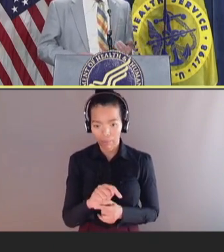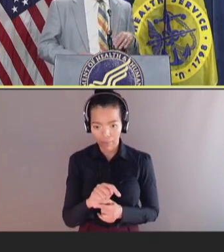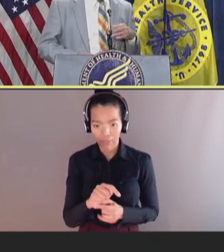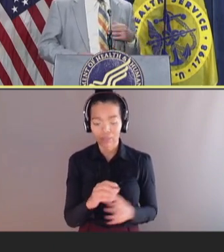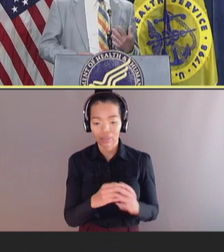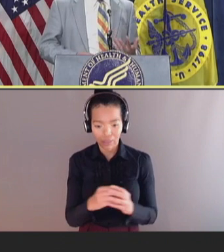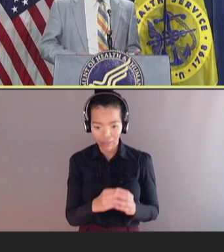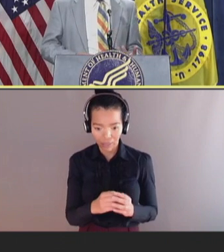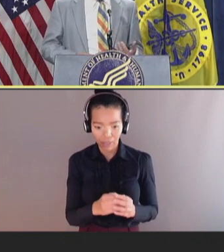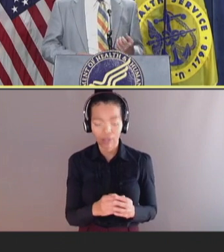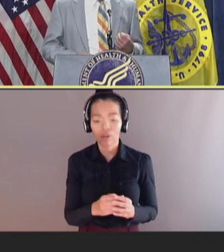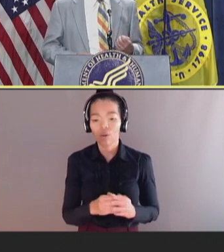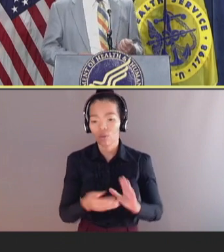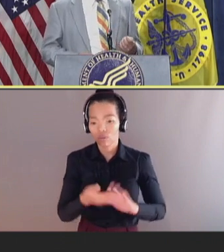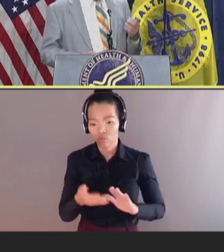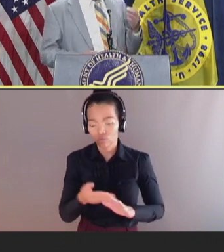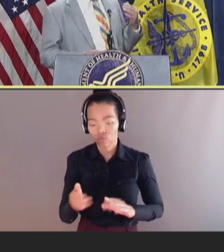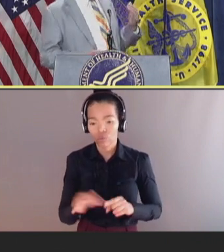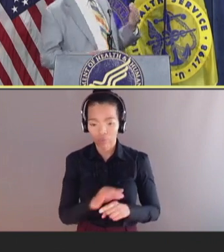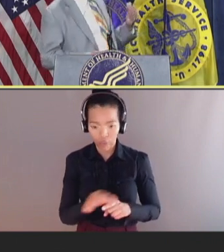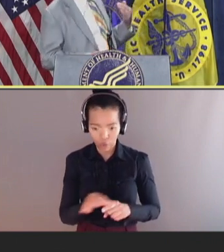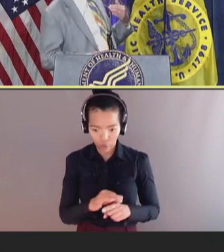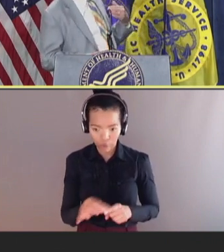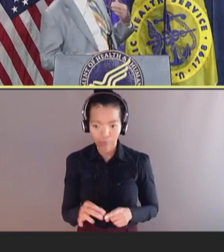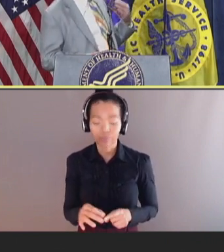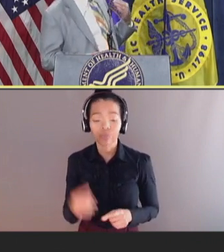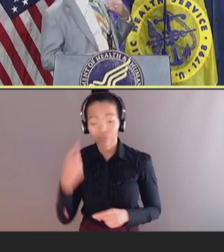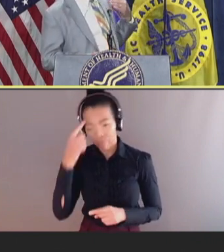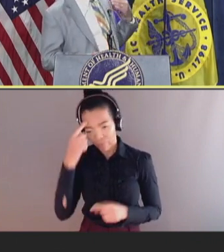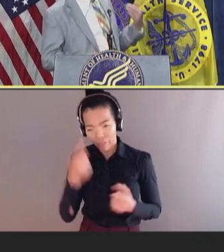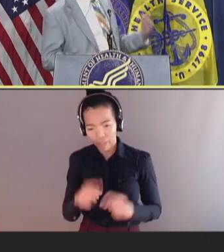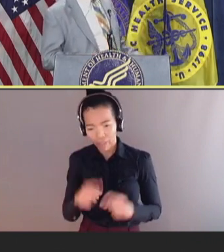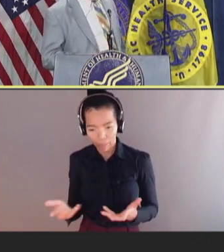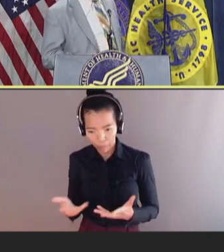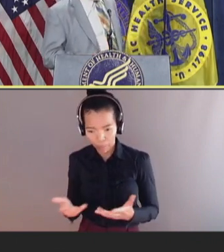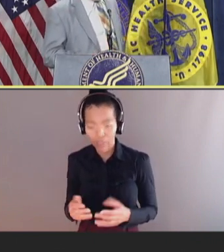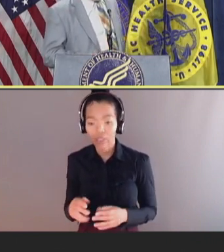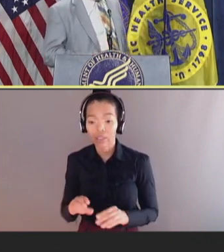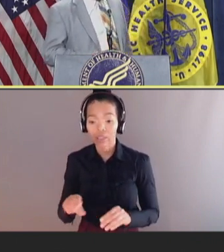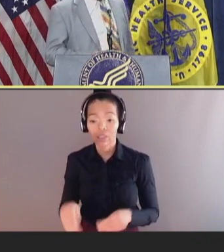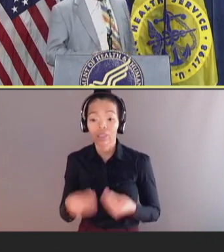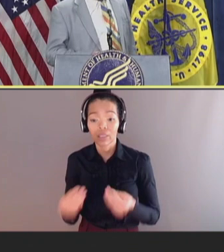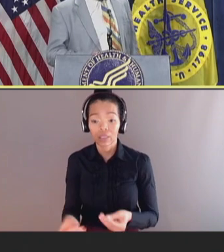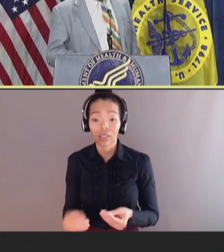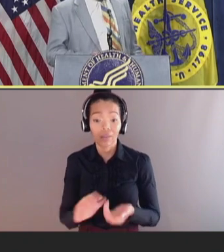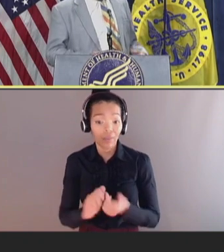but what we think has happened is that we've given oral vaccination with BCG.